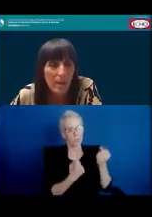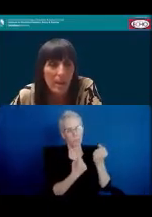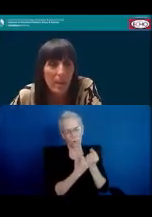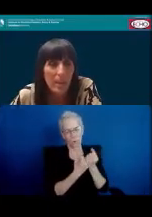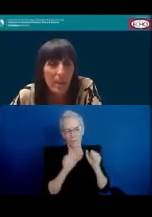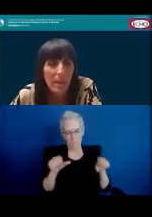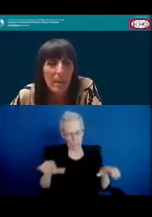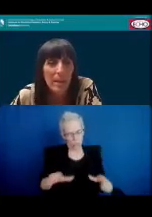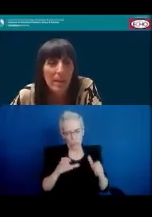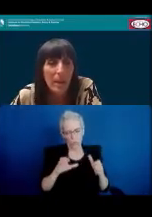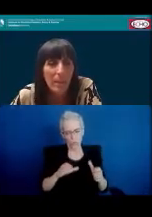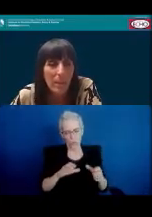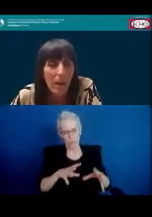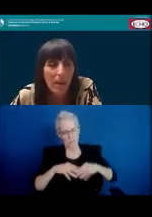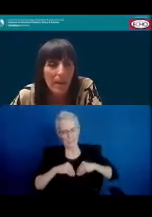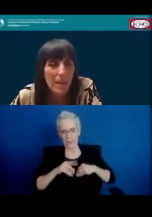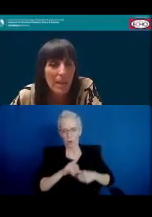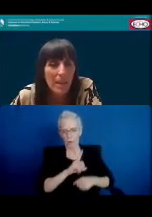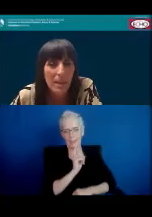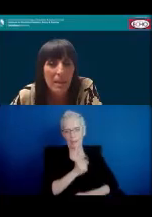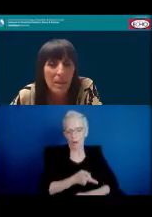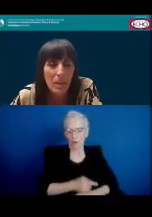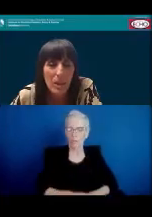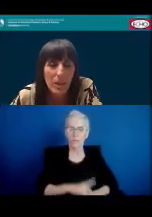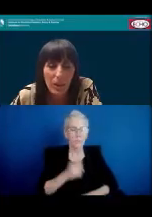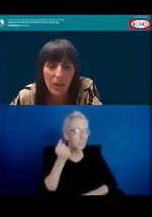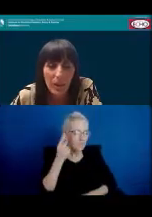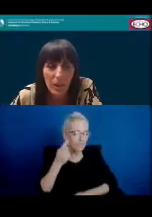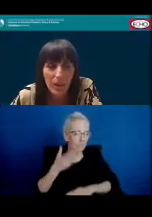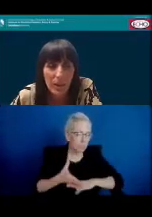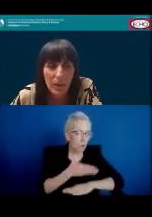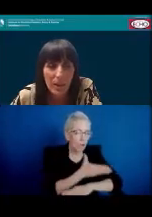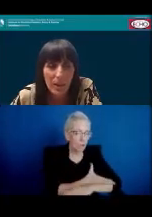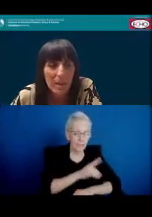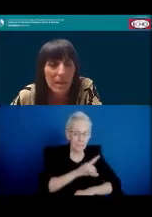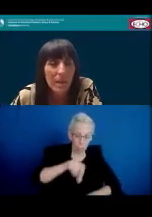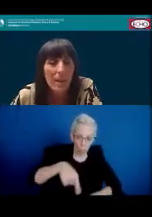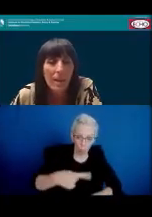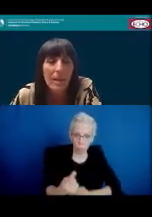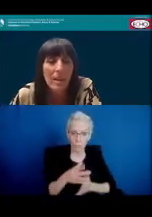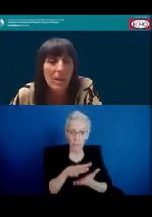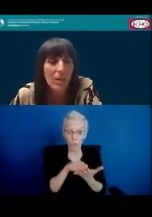remember is that progress isn't just learning new skills, it's